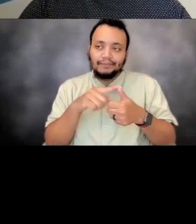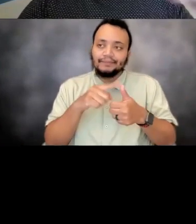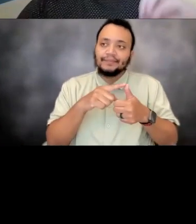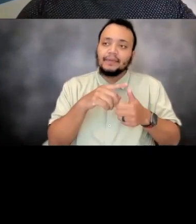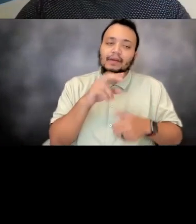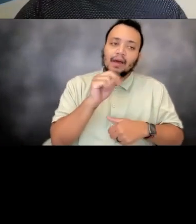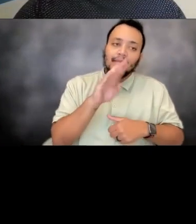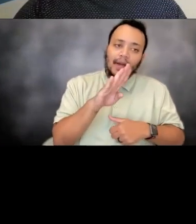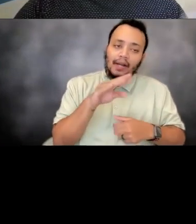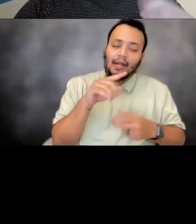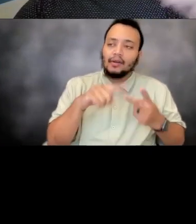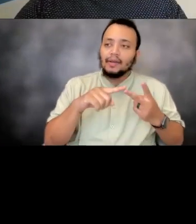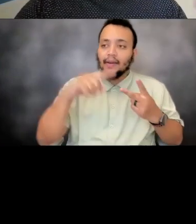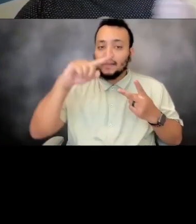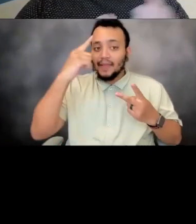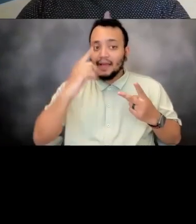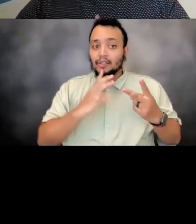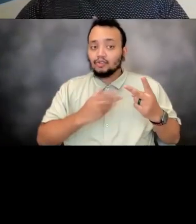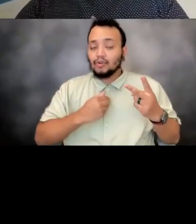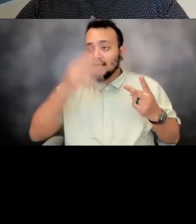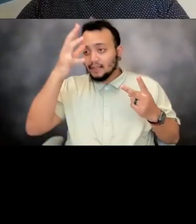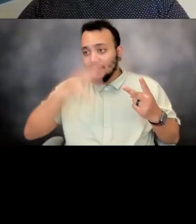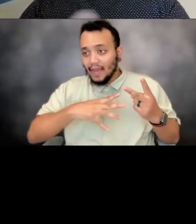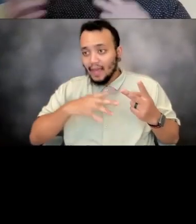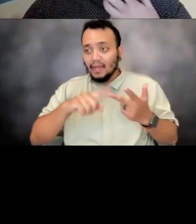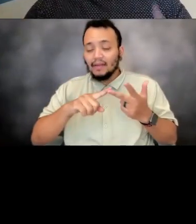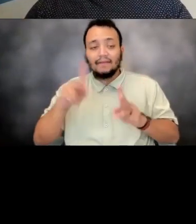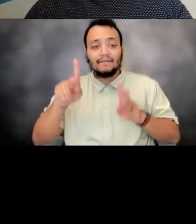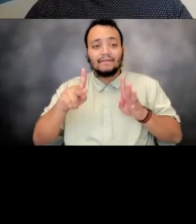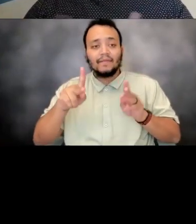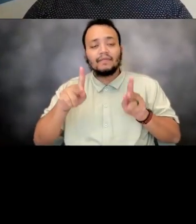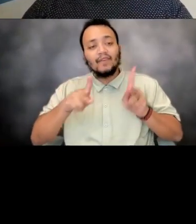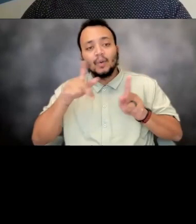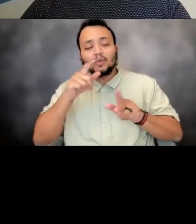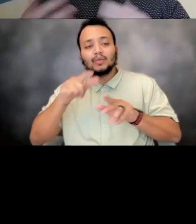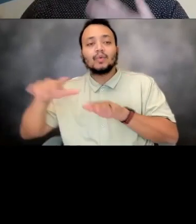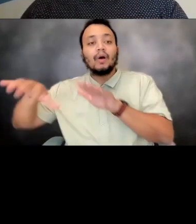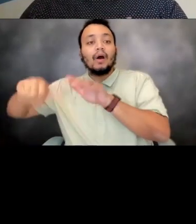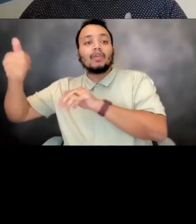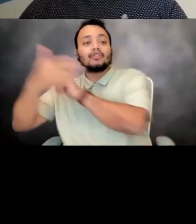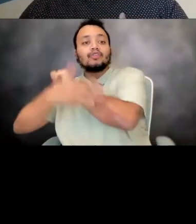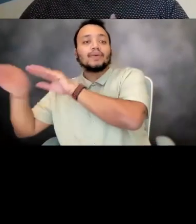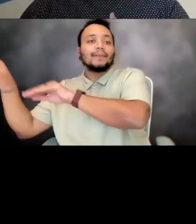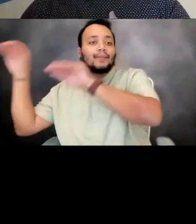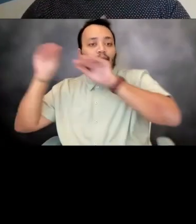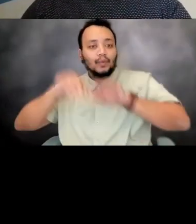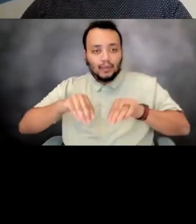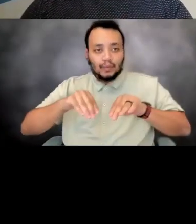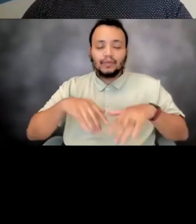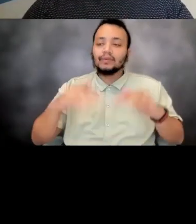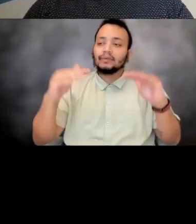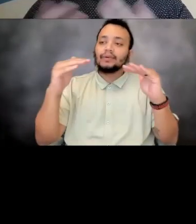folks who have immigrated, Elders. Some were focused more on experience, like a session for sex workers